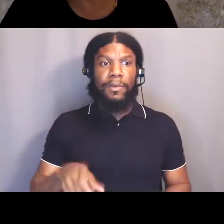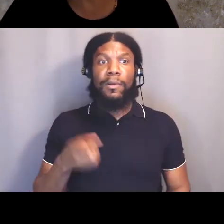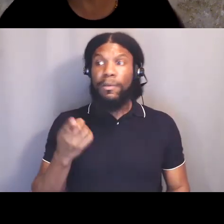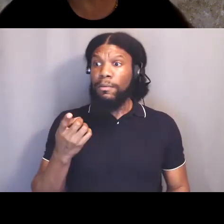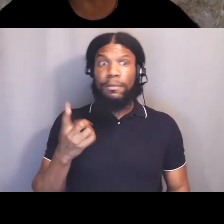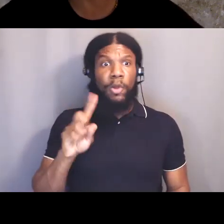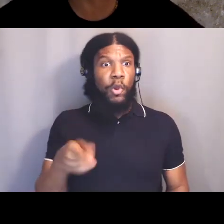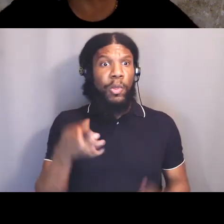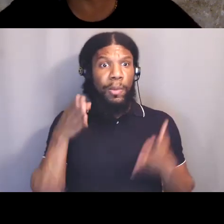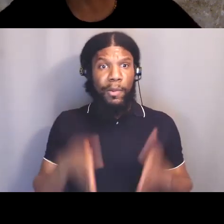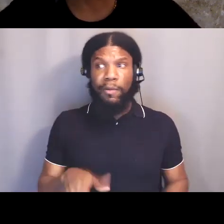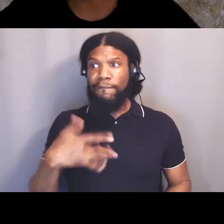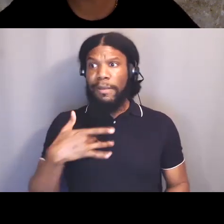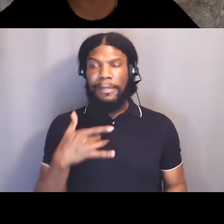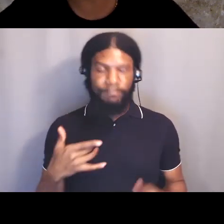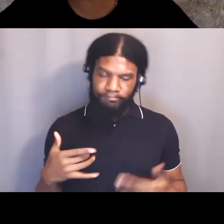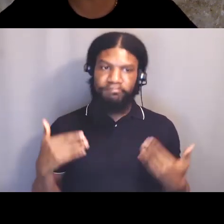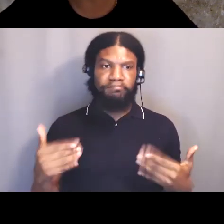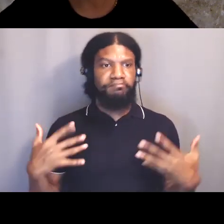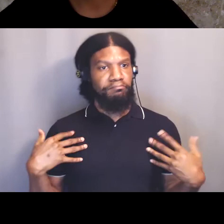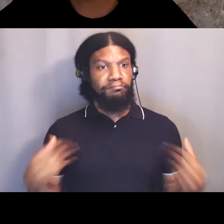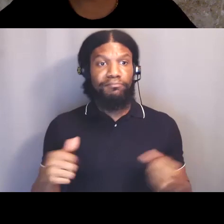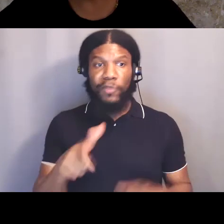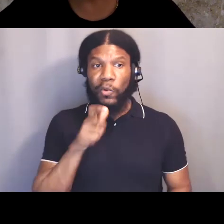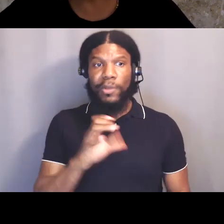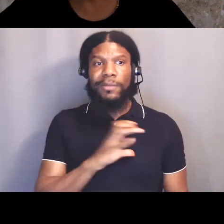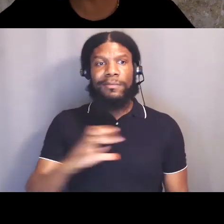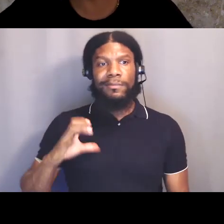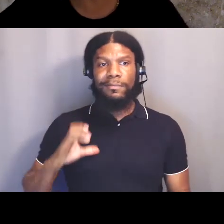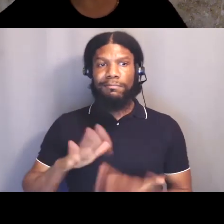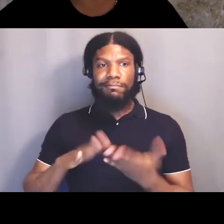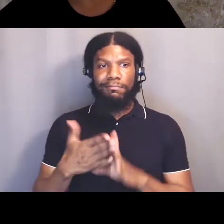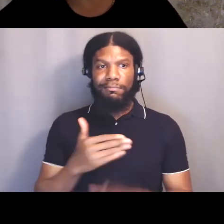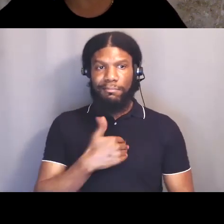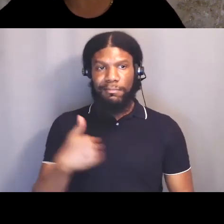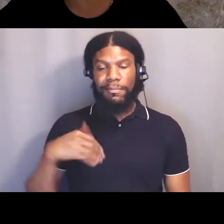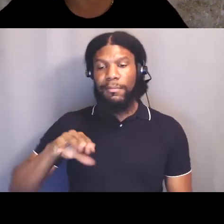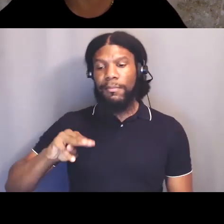is City Council member, Mike Bonin, who introduced a motion or introduced an amendment.